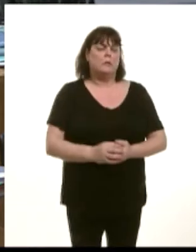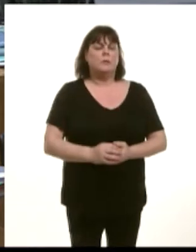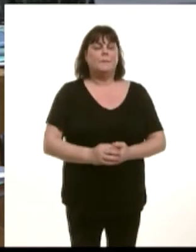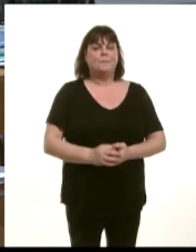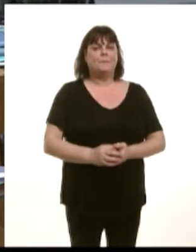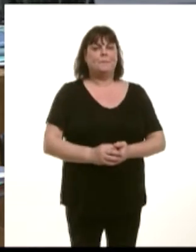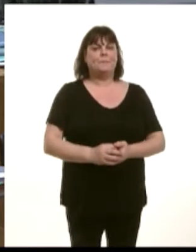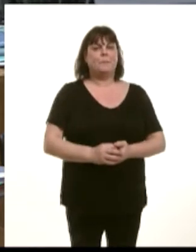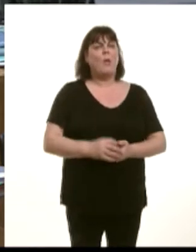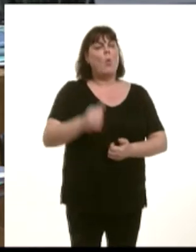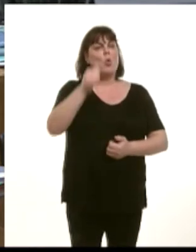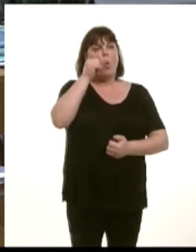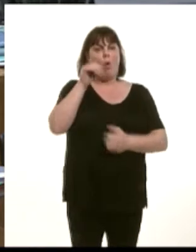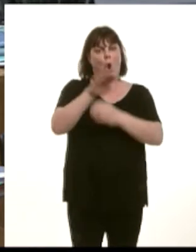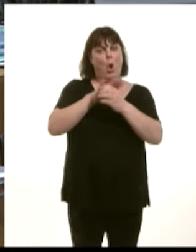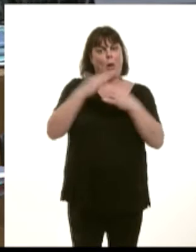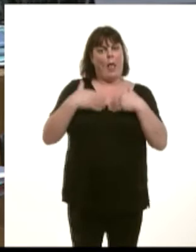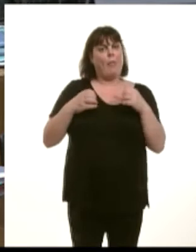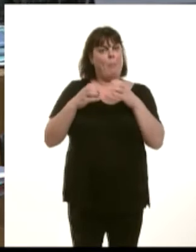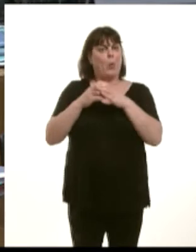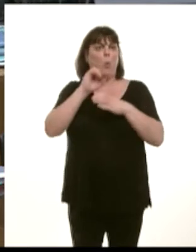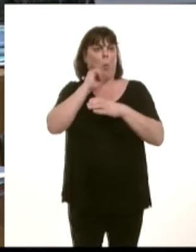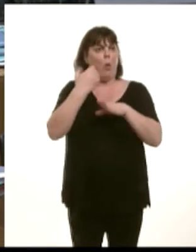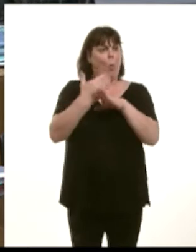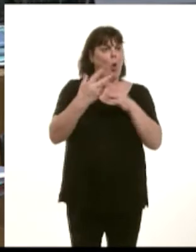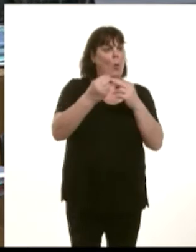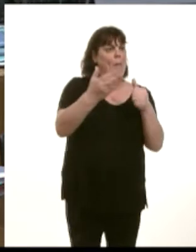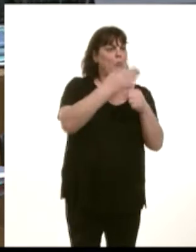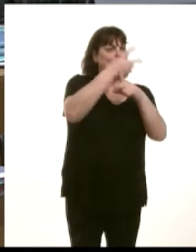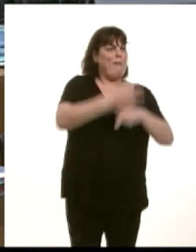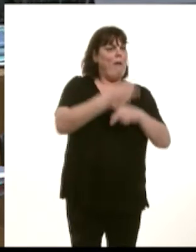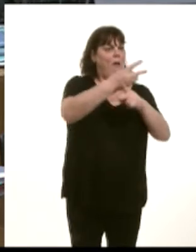We would expect the local health boards, working with primary care providers, to look to address